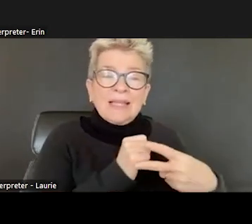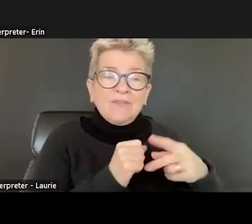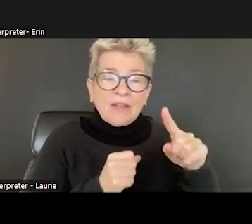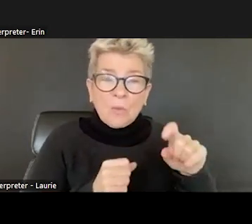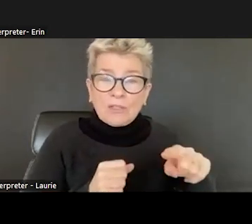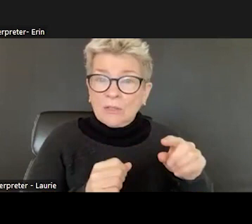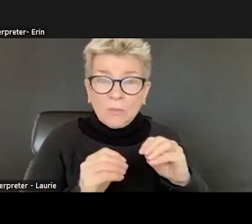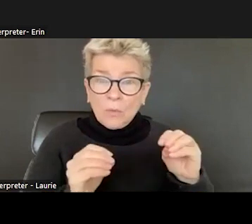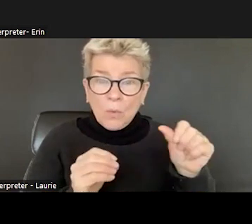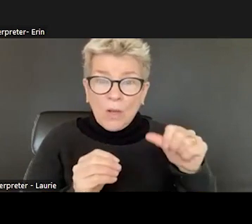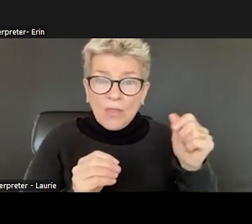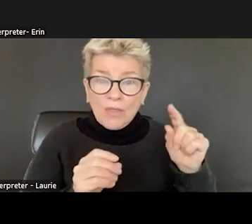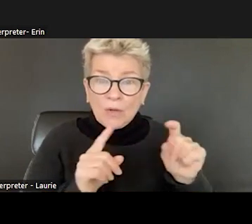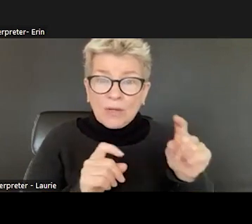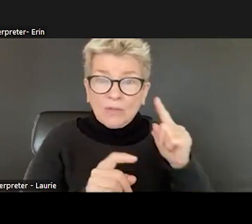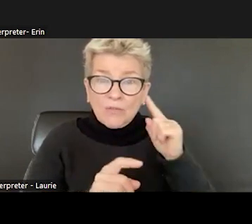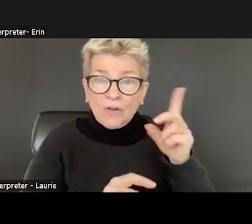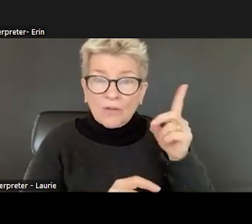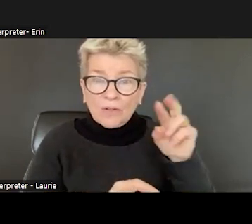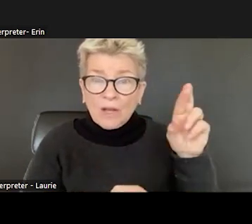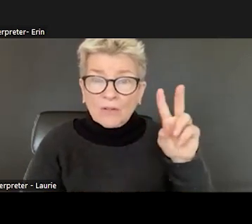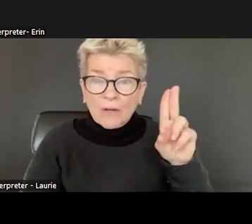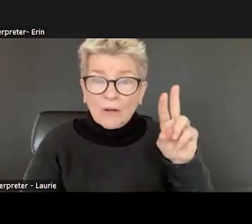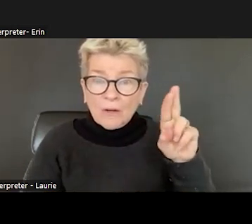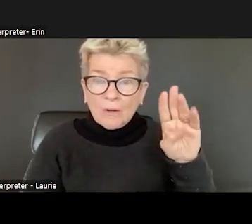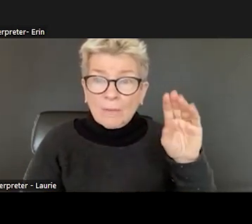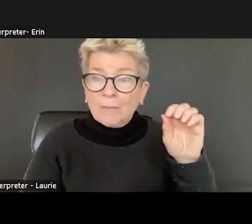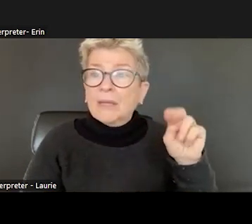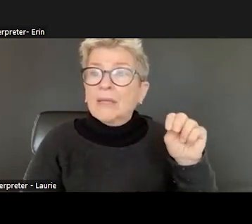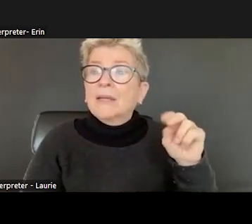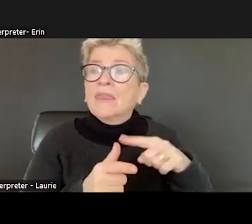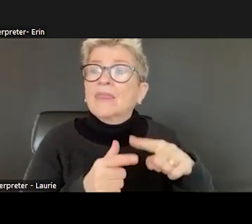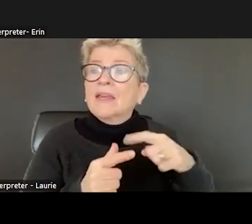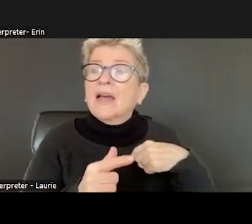other questions for Dr Urban, we're going to go ahead and keep on moving.